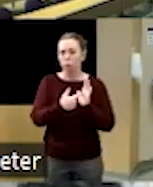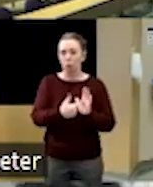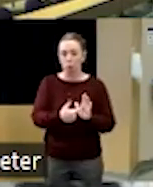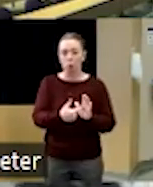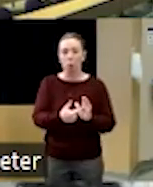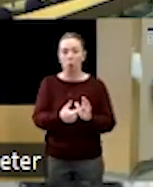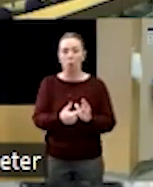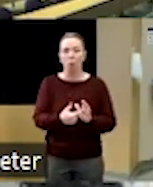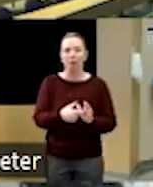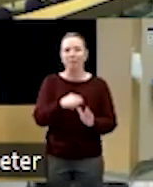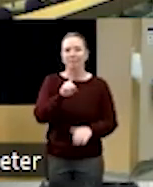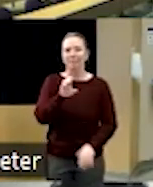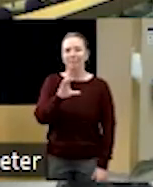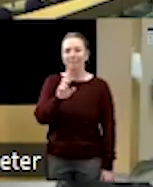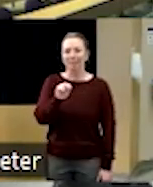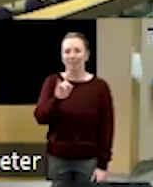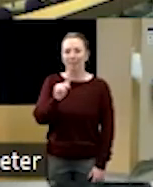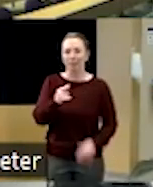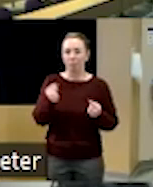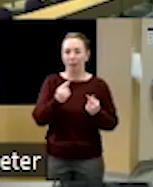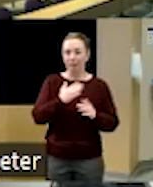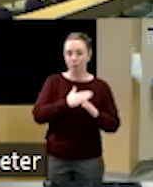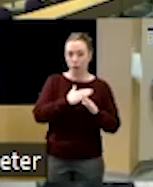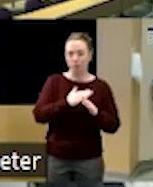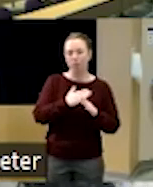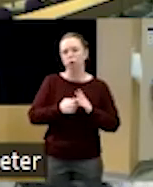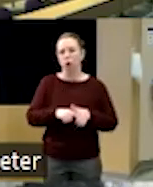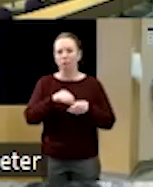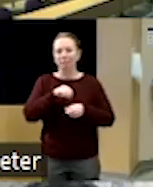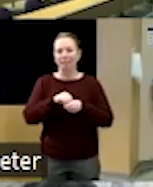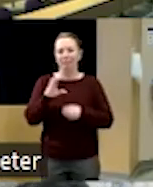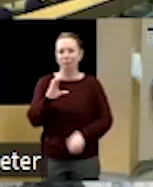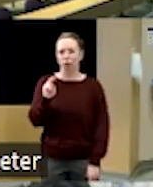pain inhibition which sort of originates in the central nervous system and then projects